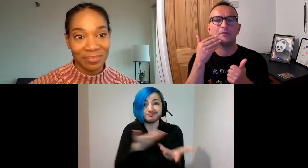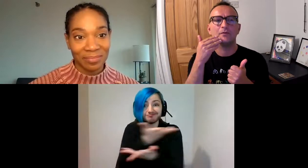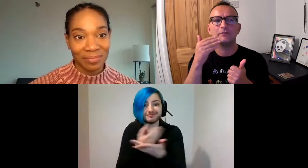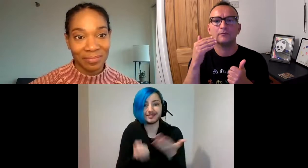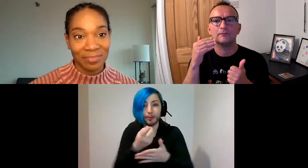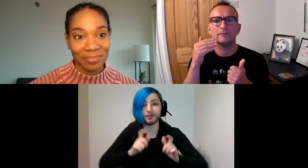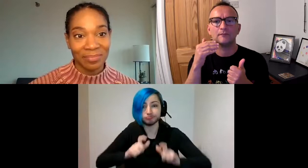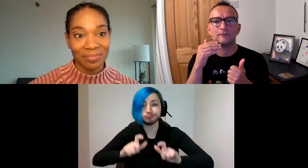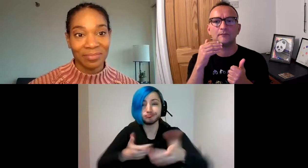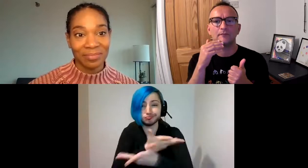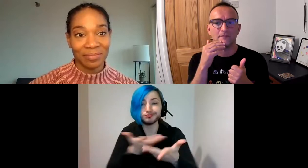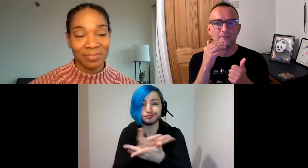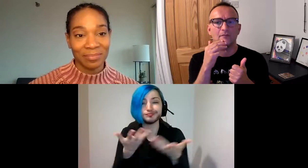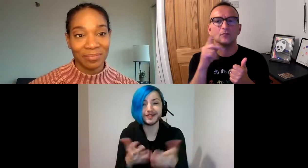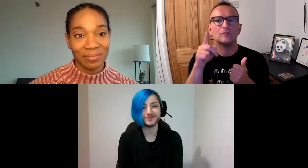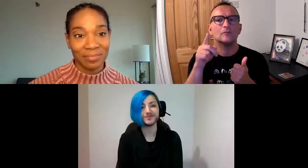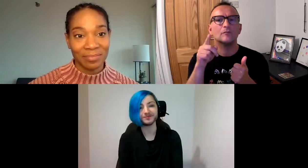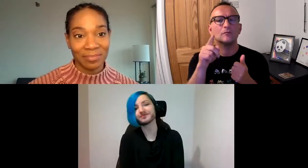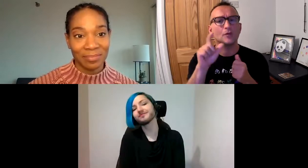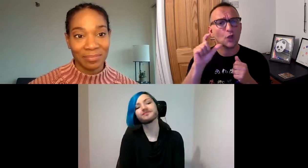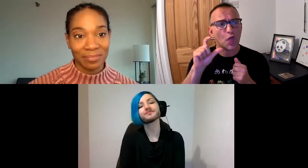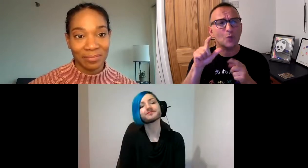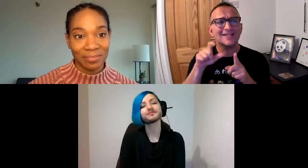you_have any cross language comparisons maybe with